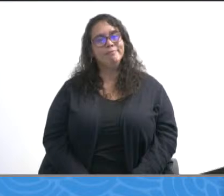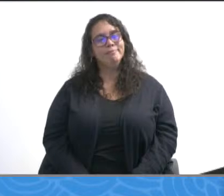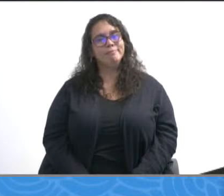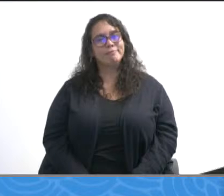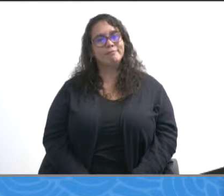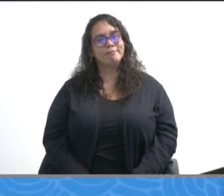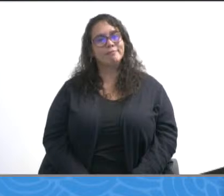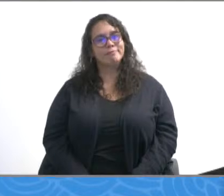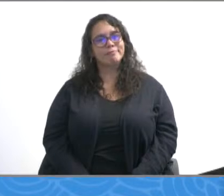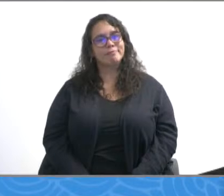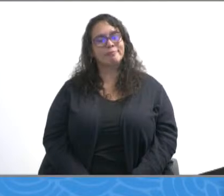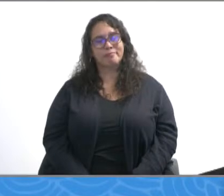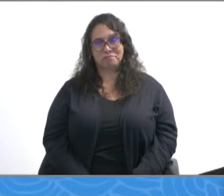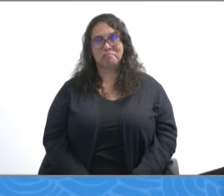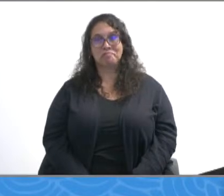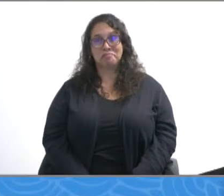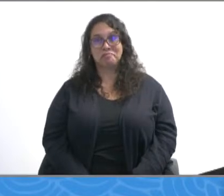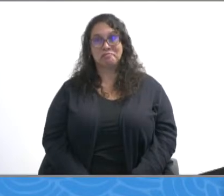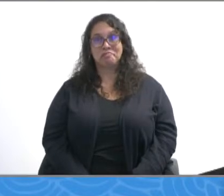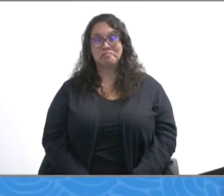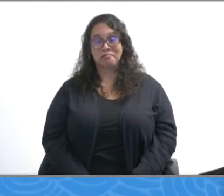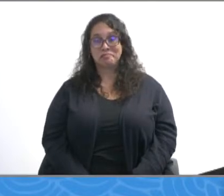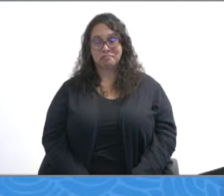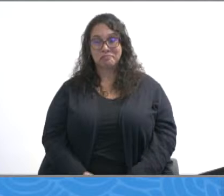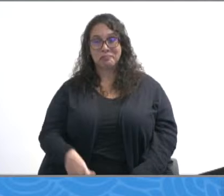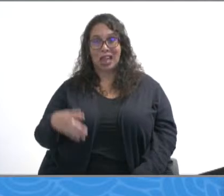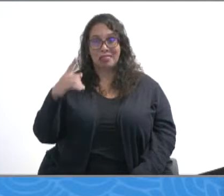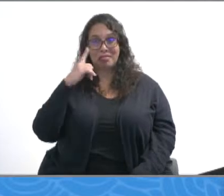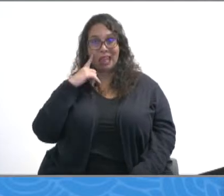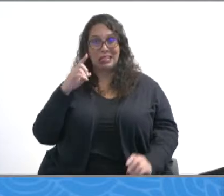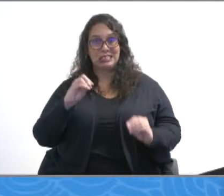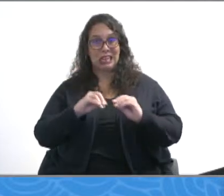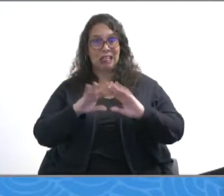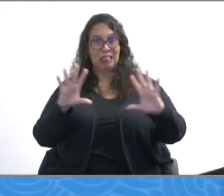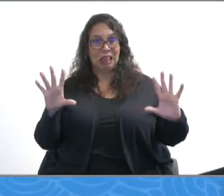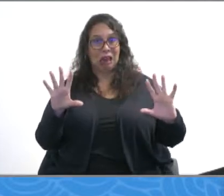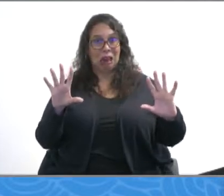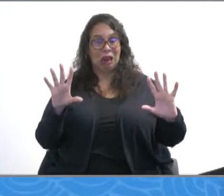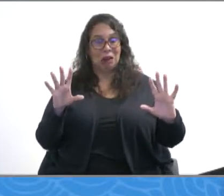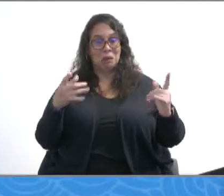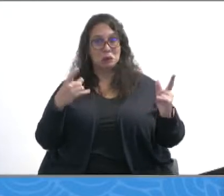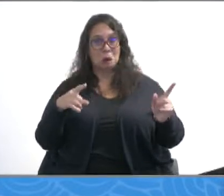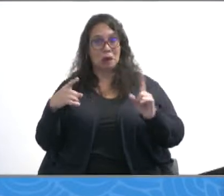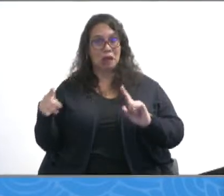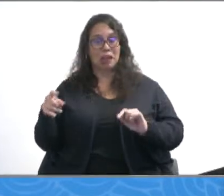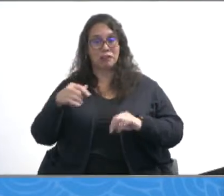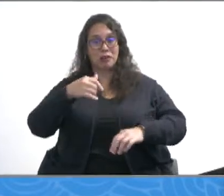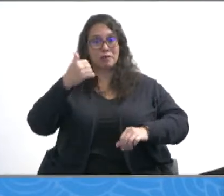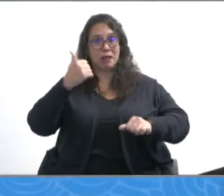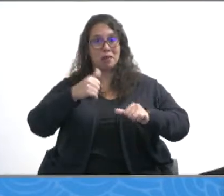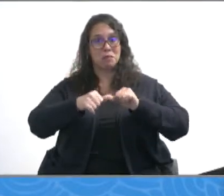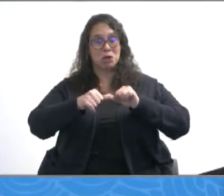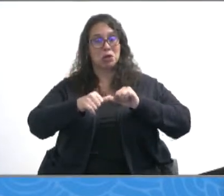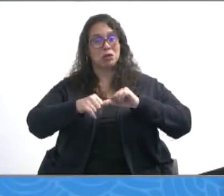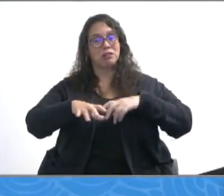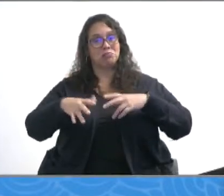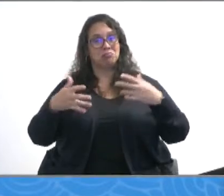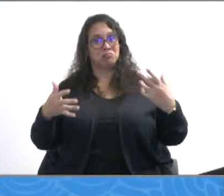All right, I think we're clear there on what's going on, and remember that we'll always have folks to come back and share with us,